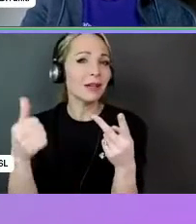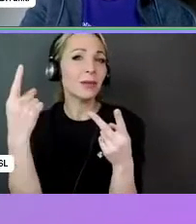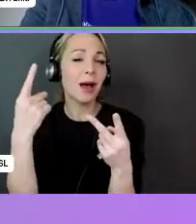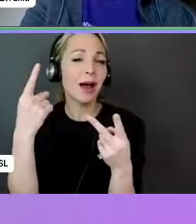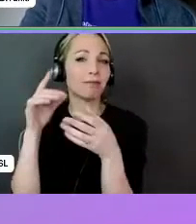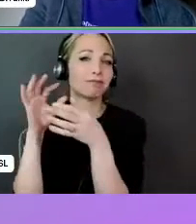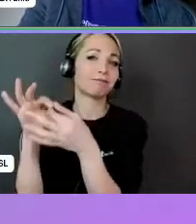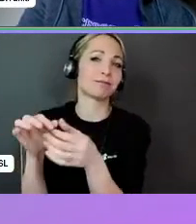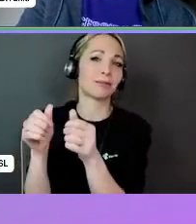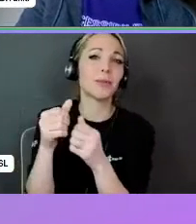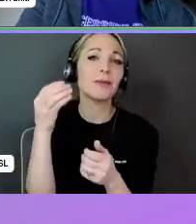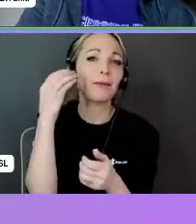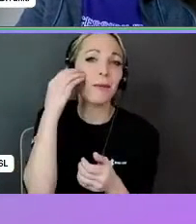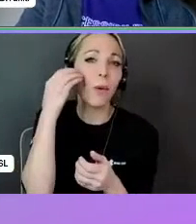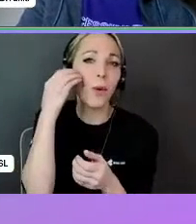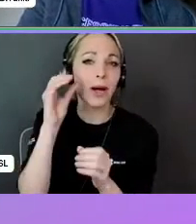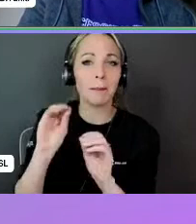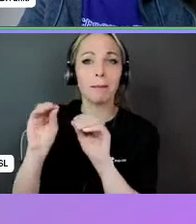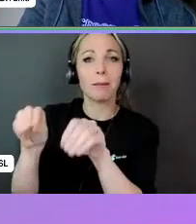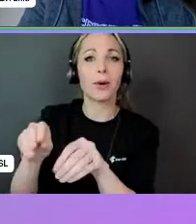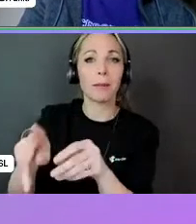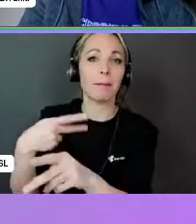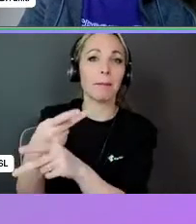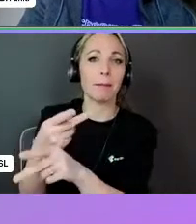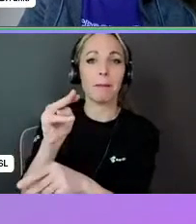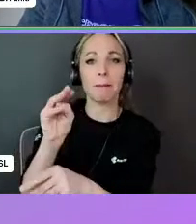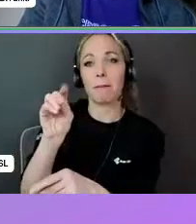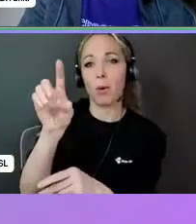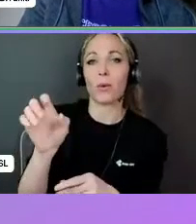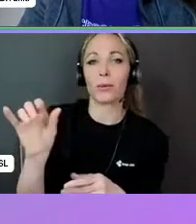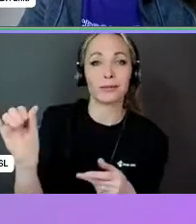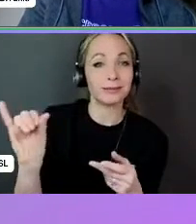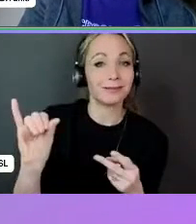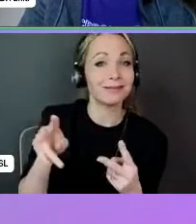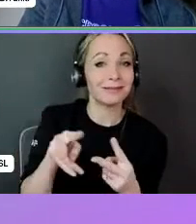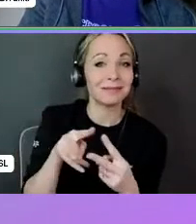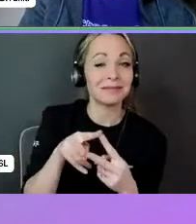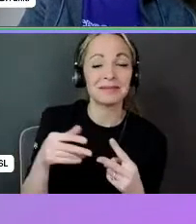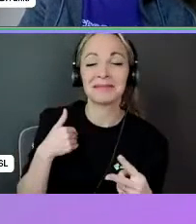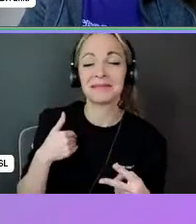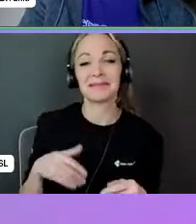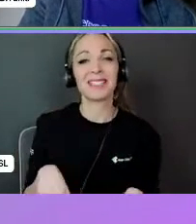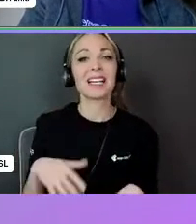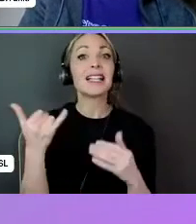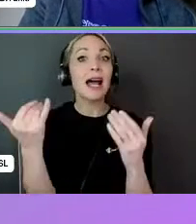those up, but a common one is to use either numeric, or if you have a telephone field, there is an input mode for